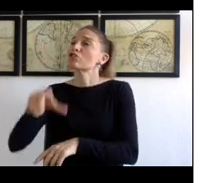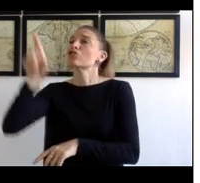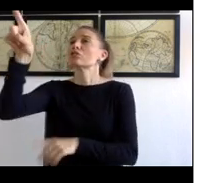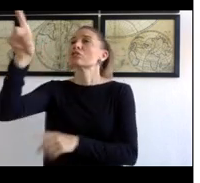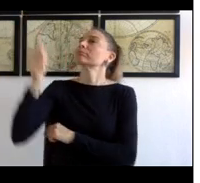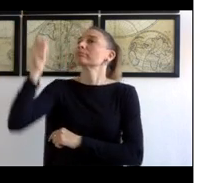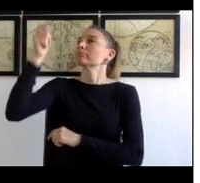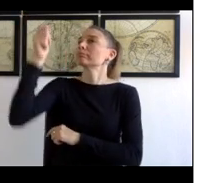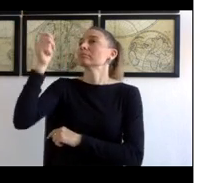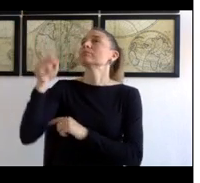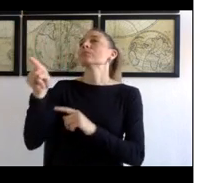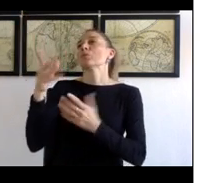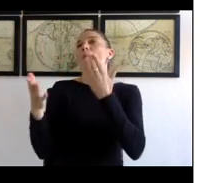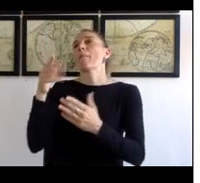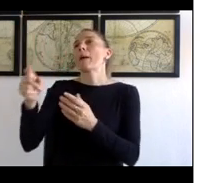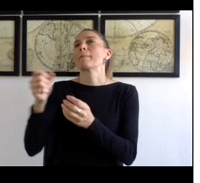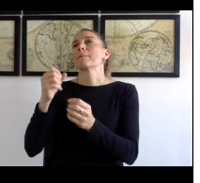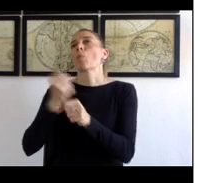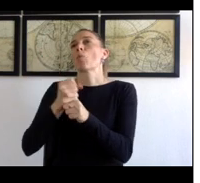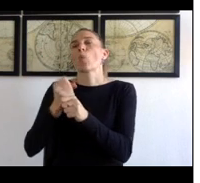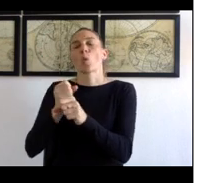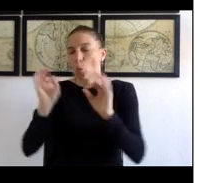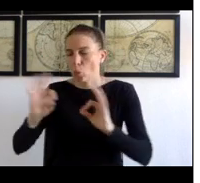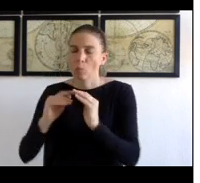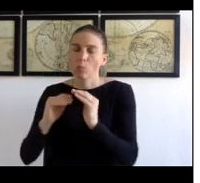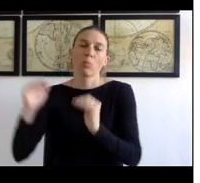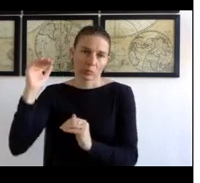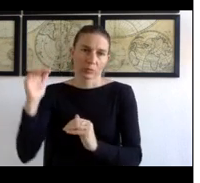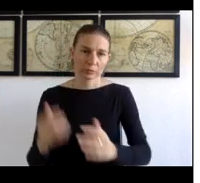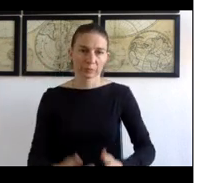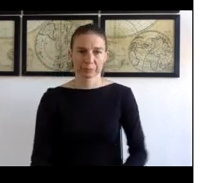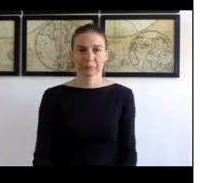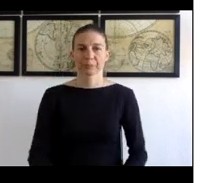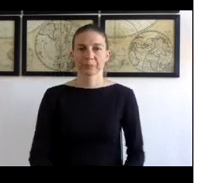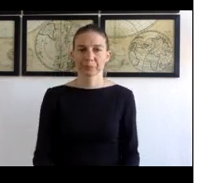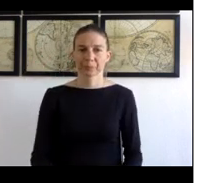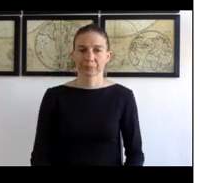That employment rate is one of the SDG indicators